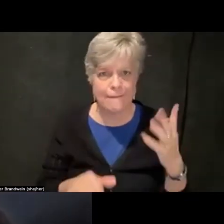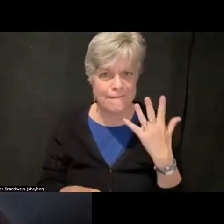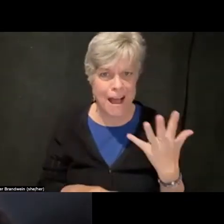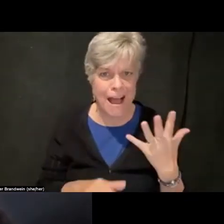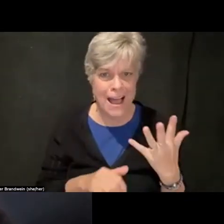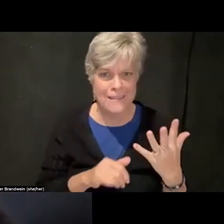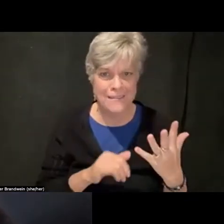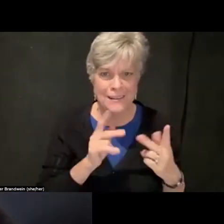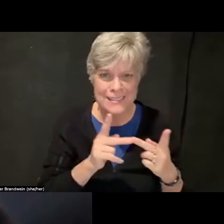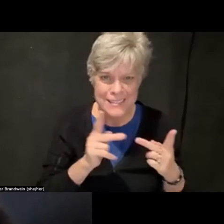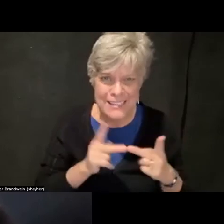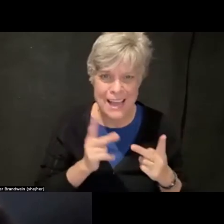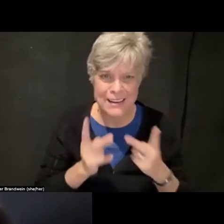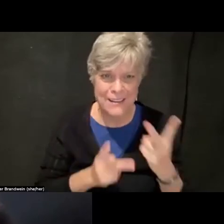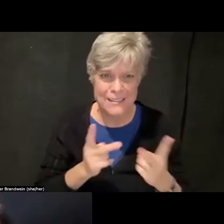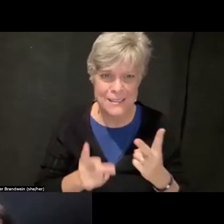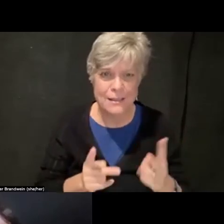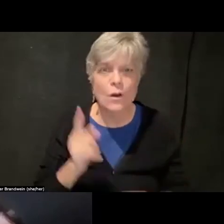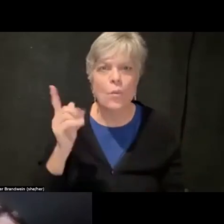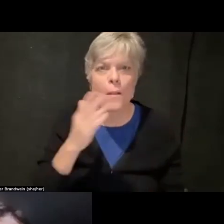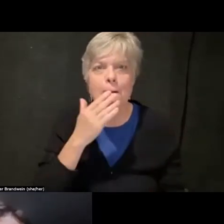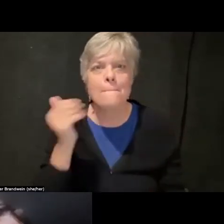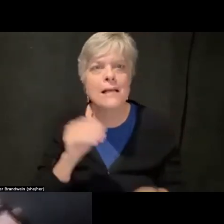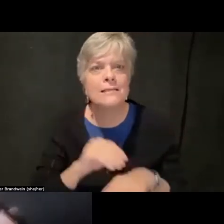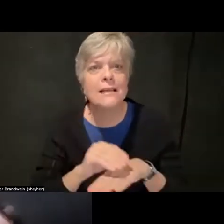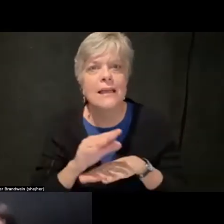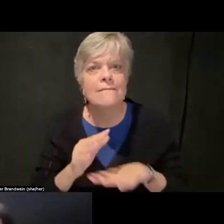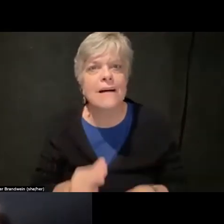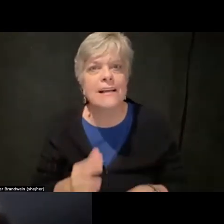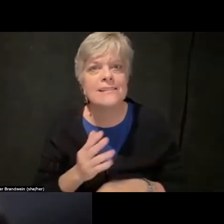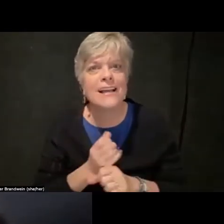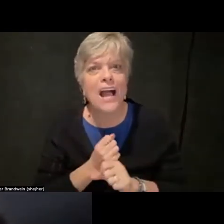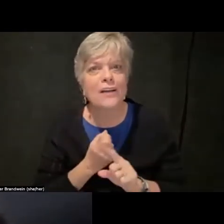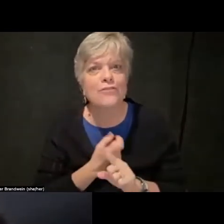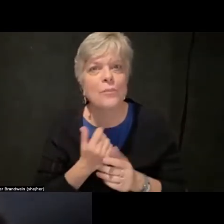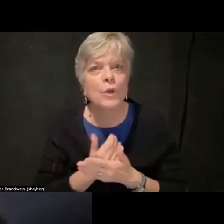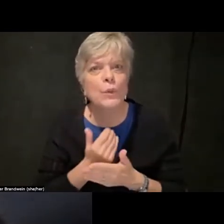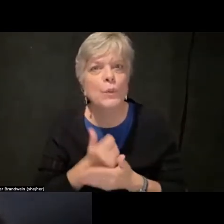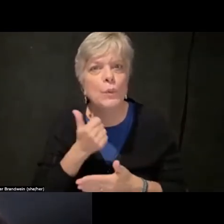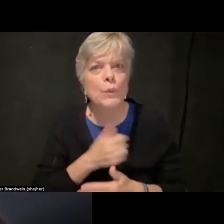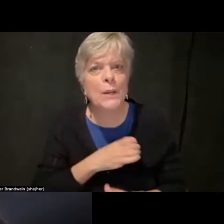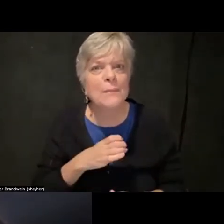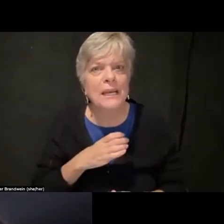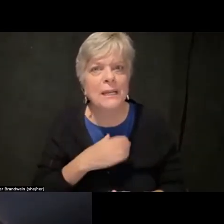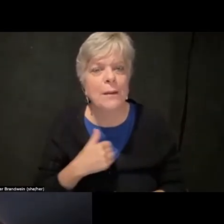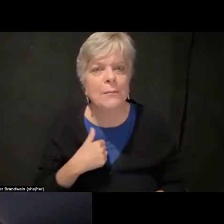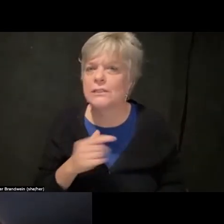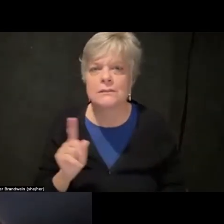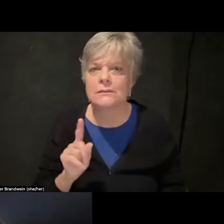So the best advice I got from one of my newer committee members was, yeah, just do one site,